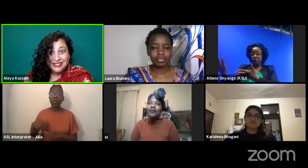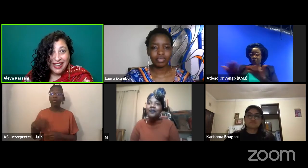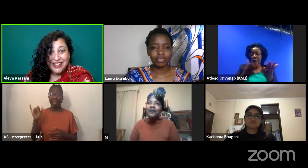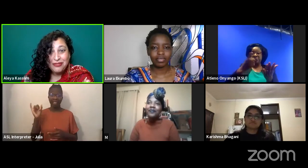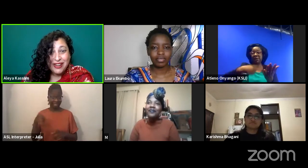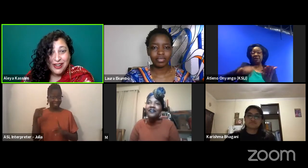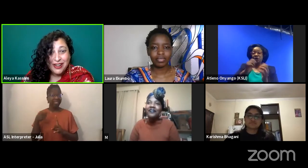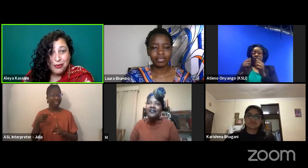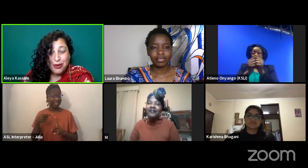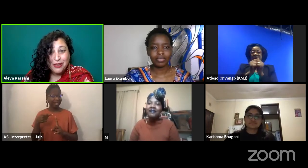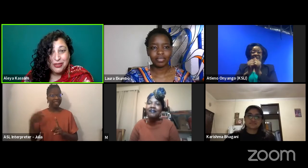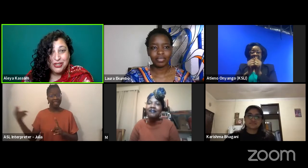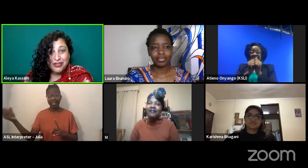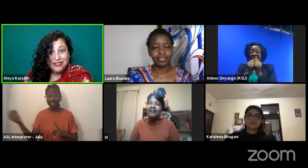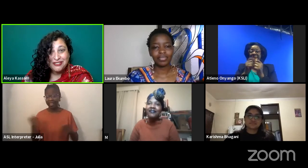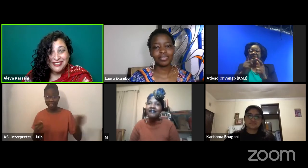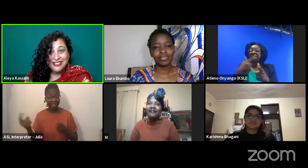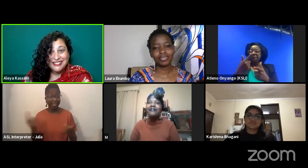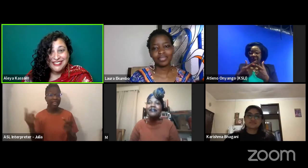And then we fell in love with working with each other.